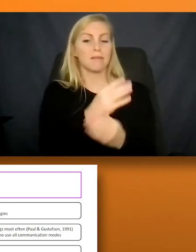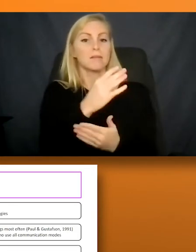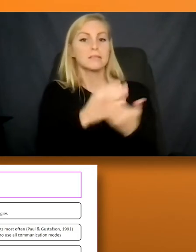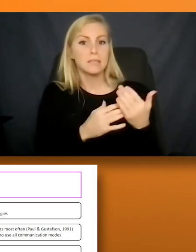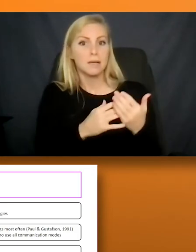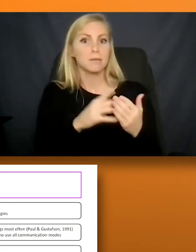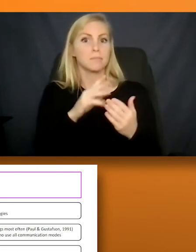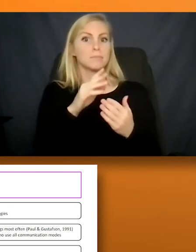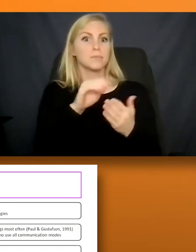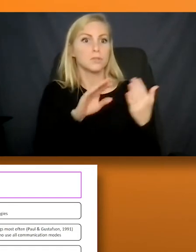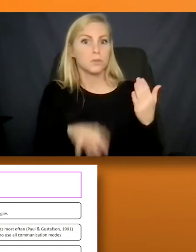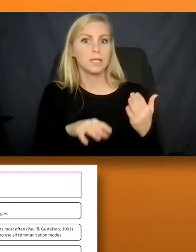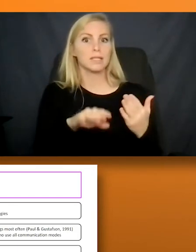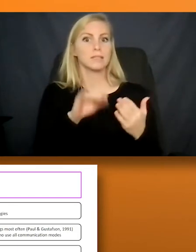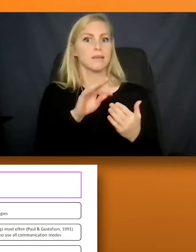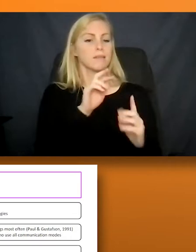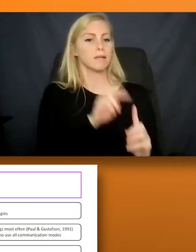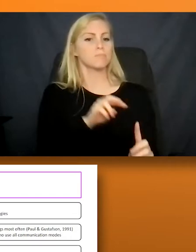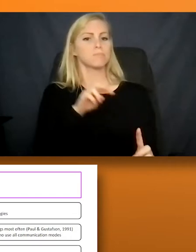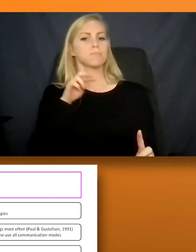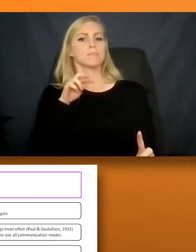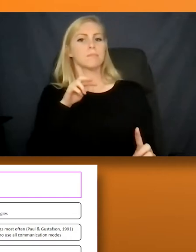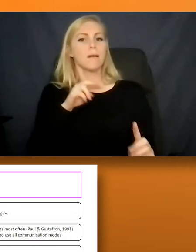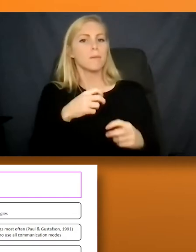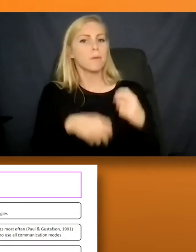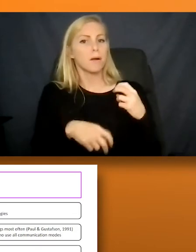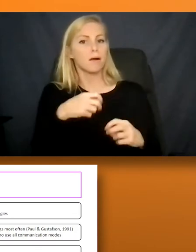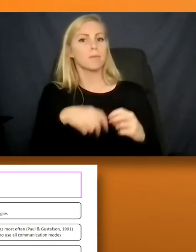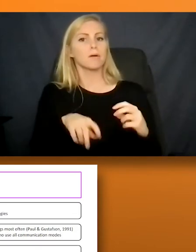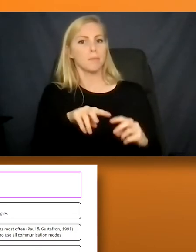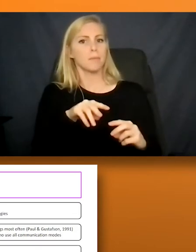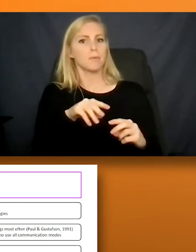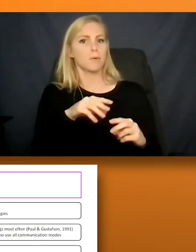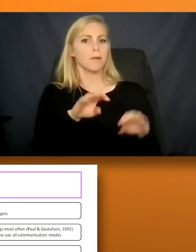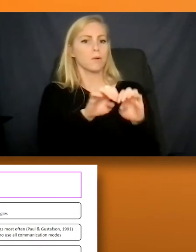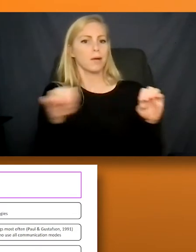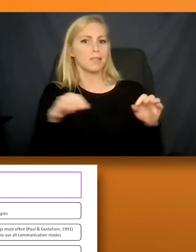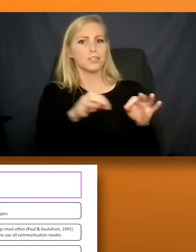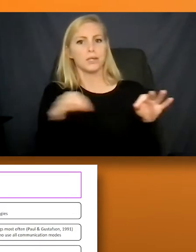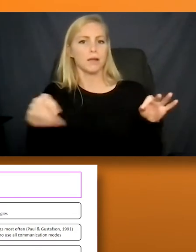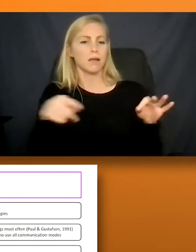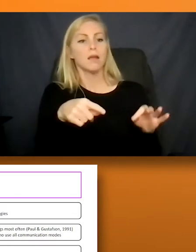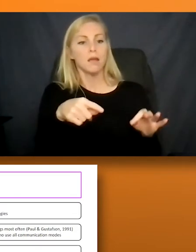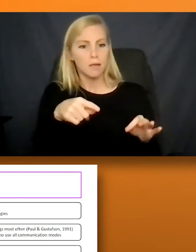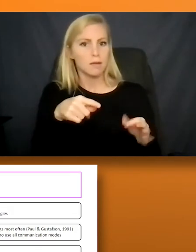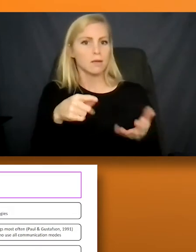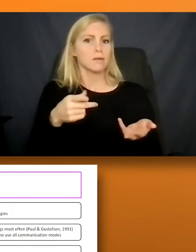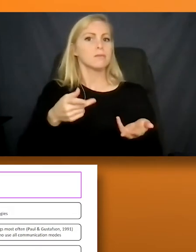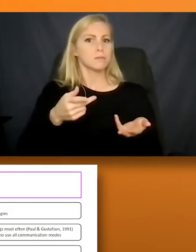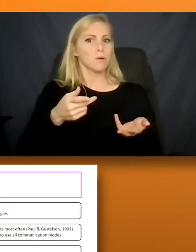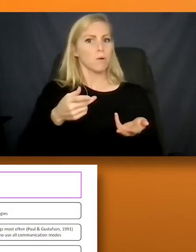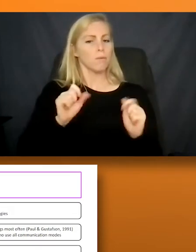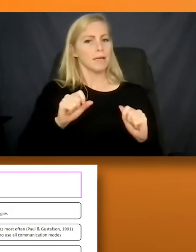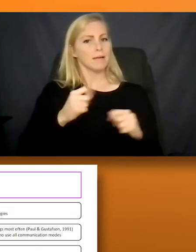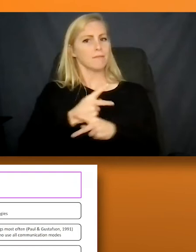If her kids can just see the problem, they can work it out. But when you add the language piece, it becomes more challenging.